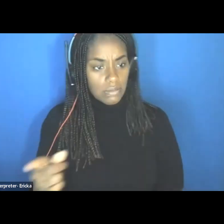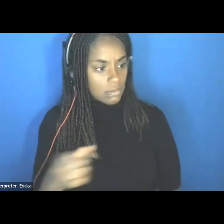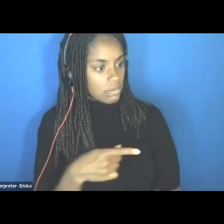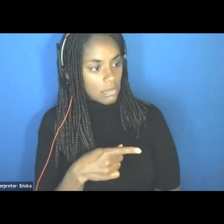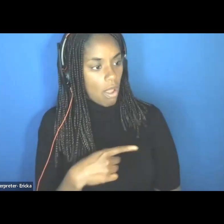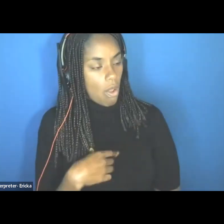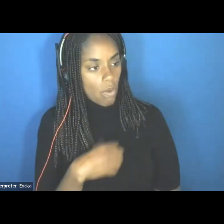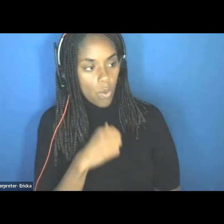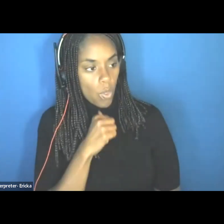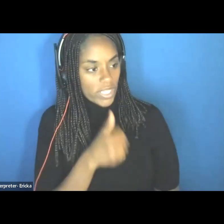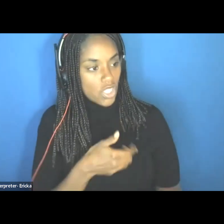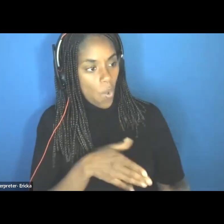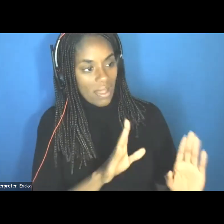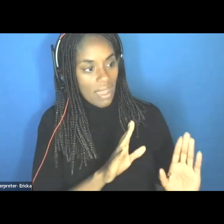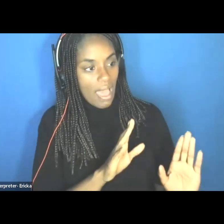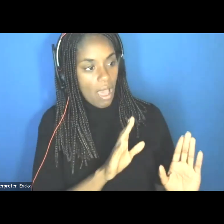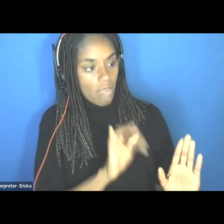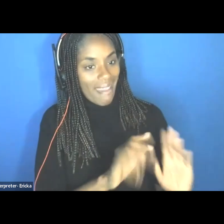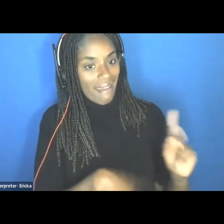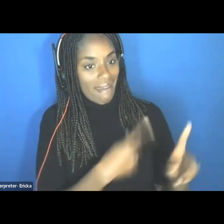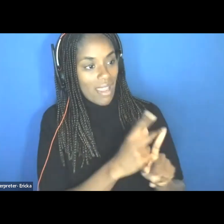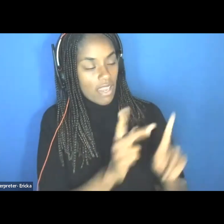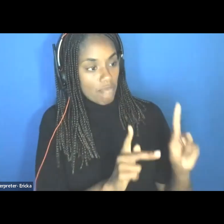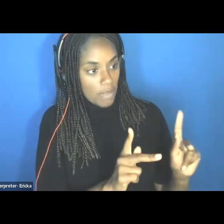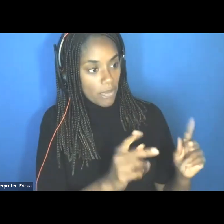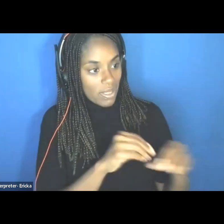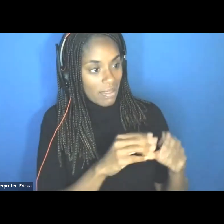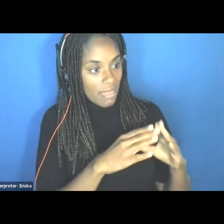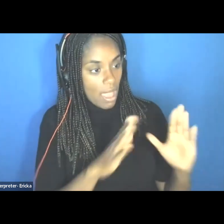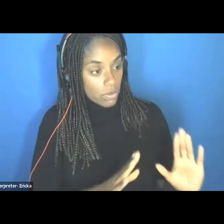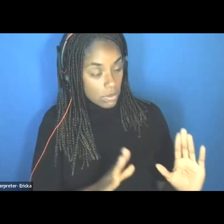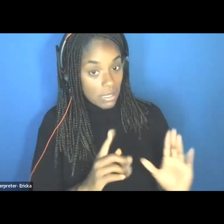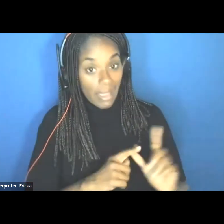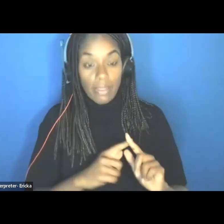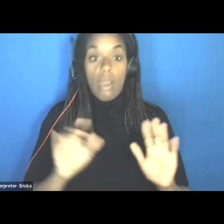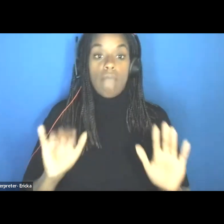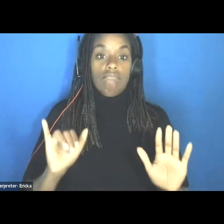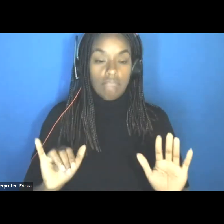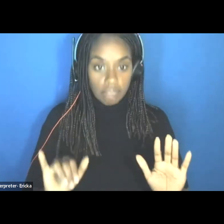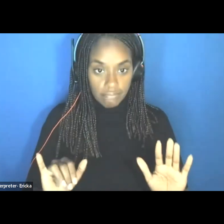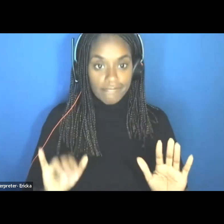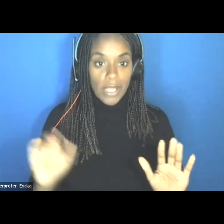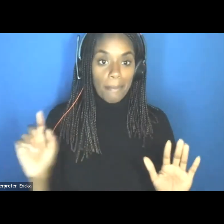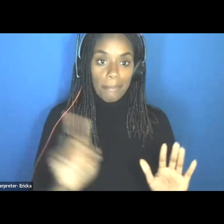And then of course the actual attitude, when he let his guard down a little bit, saying hey look, can I help you? And the answer, we don't let people in the house. Brought him back to reality.